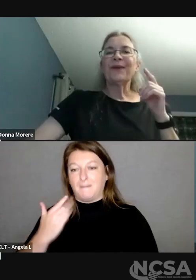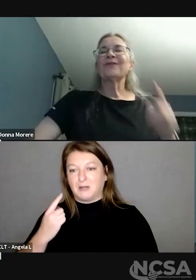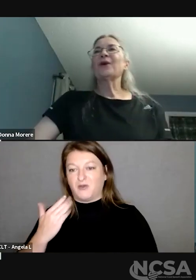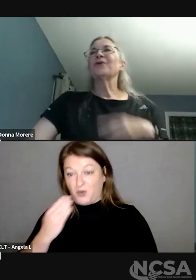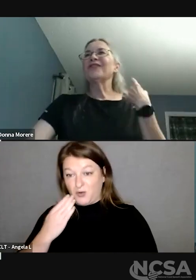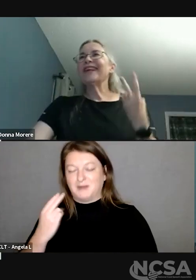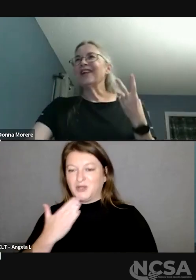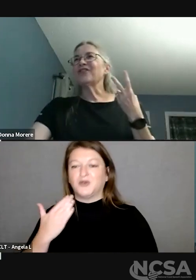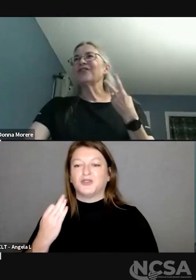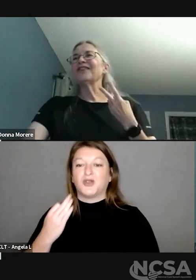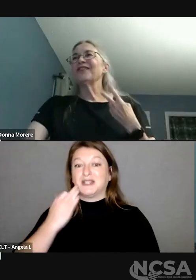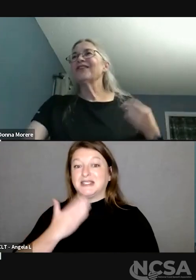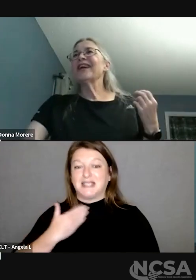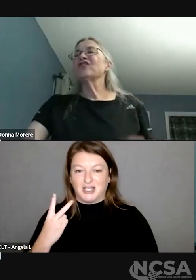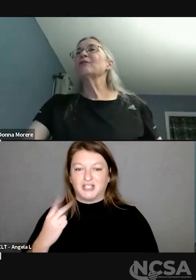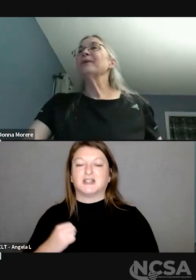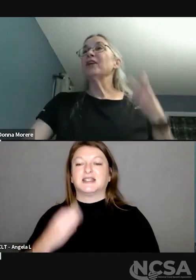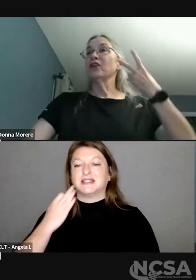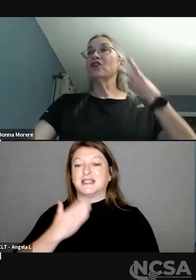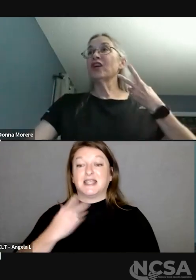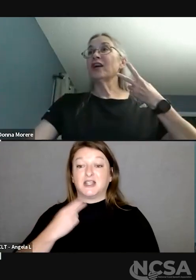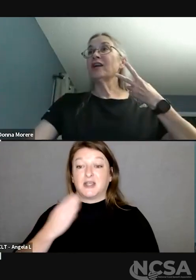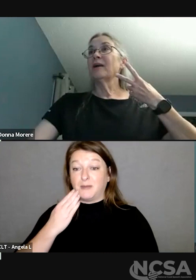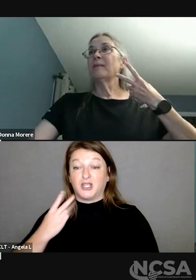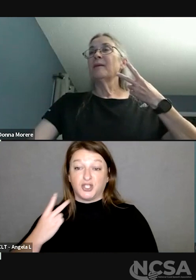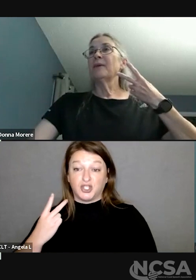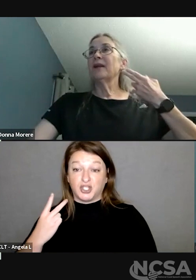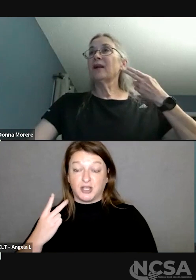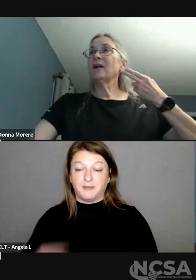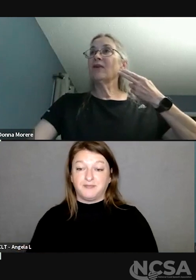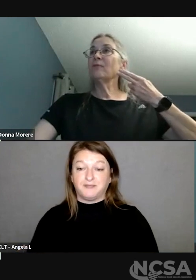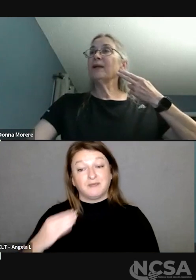So /ch/ can be /ch/ [Donna is cueing the sound /ch/]